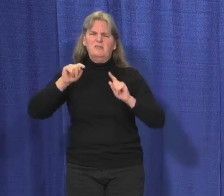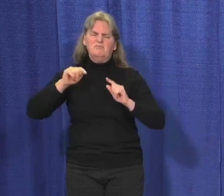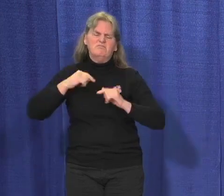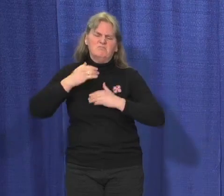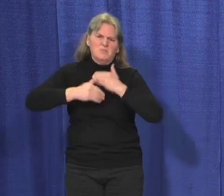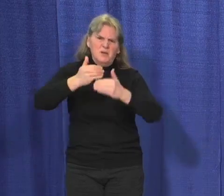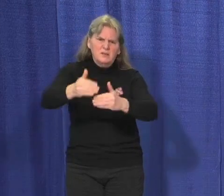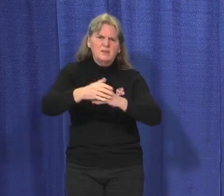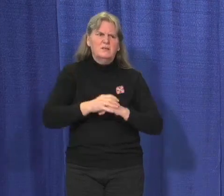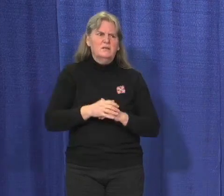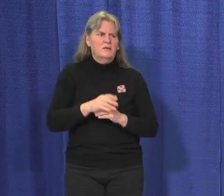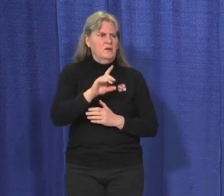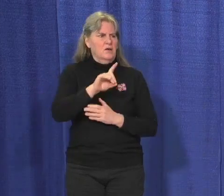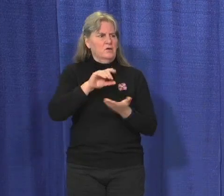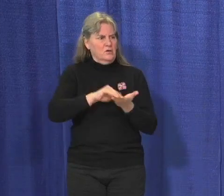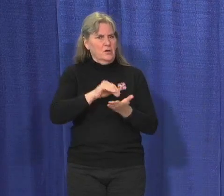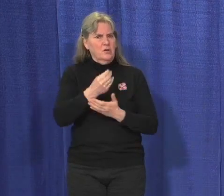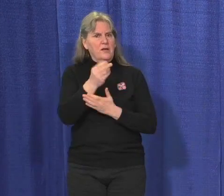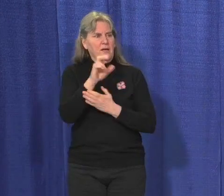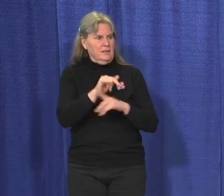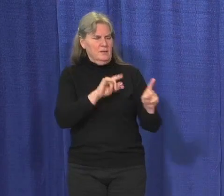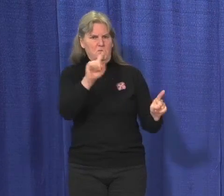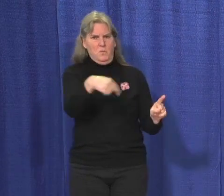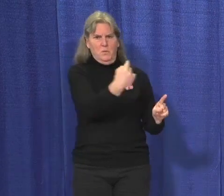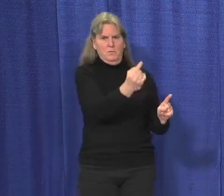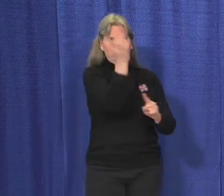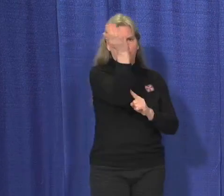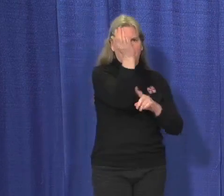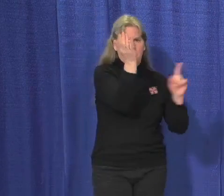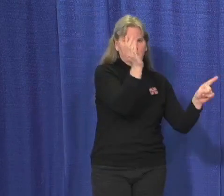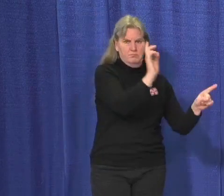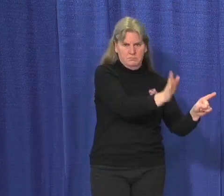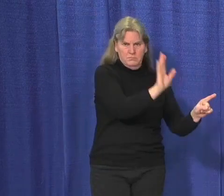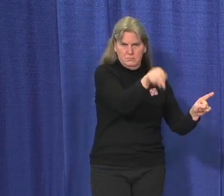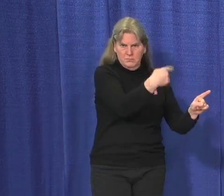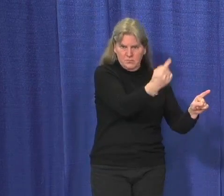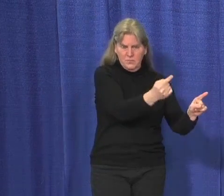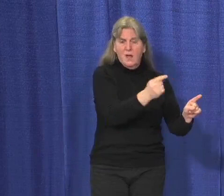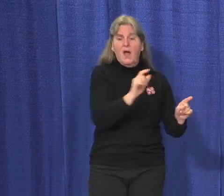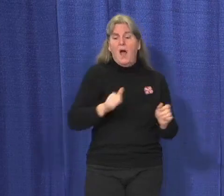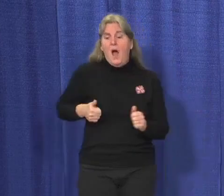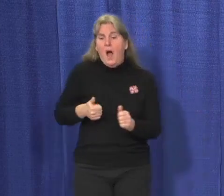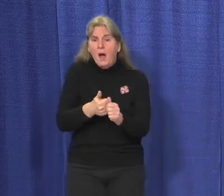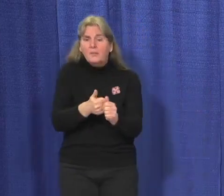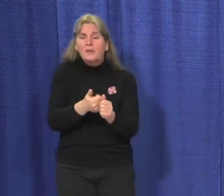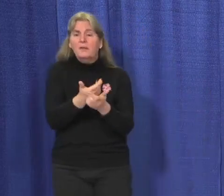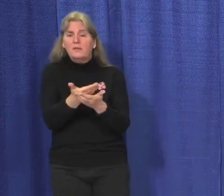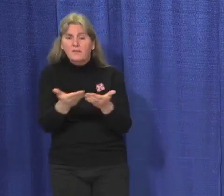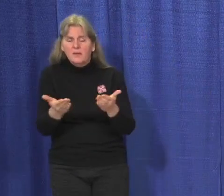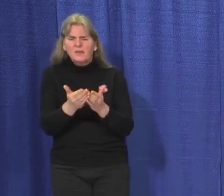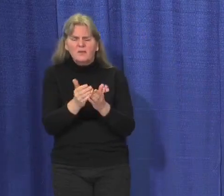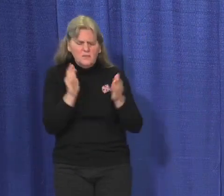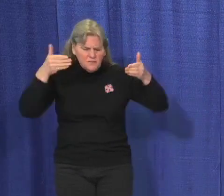be different. Doctor Hanley will be our only speaker and in addition to updates we will focus on the